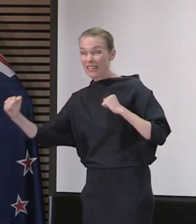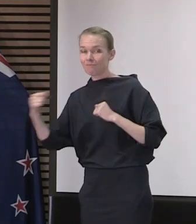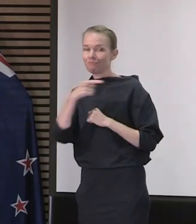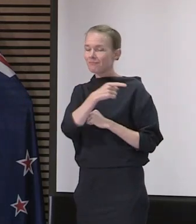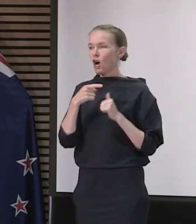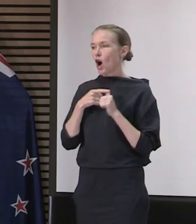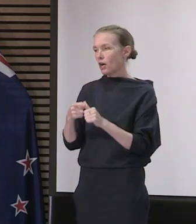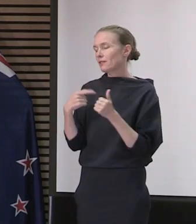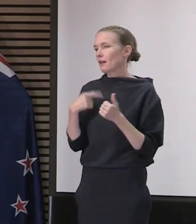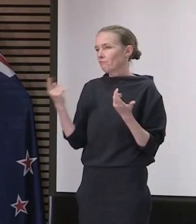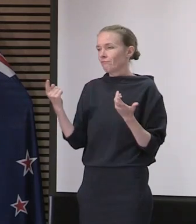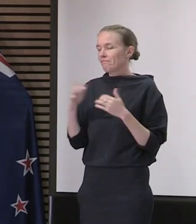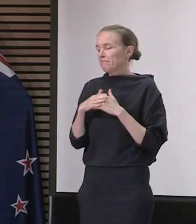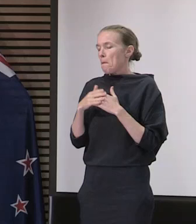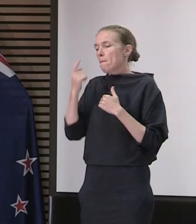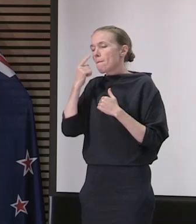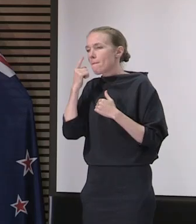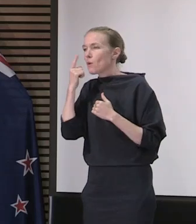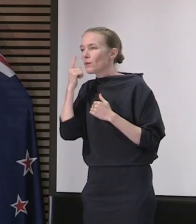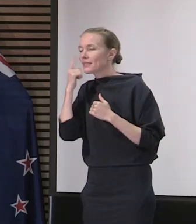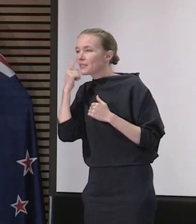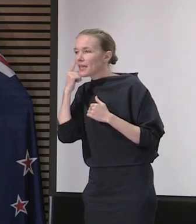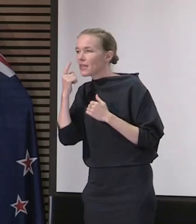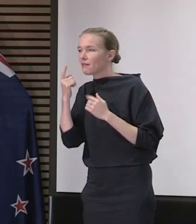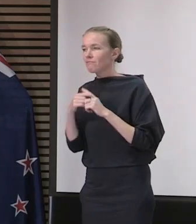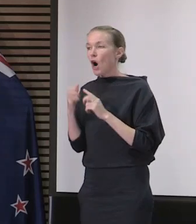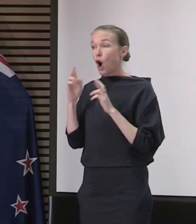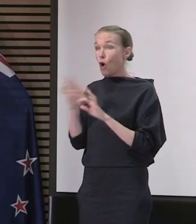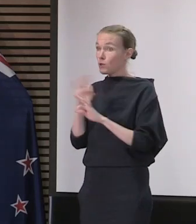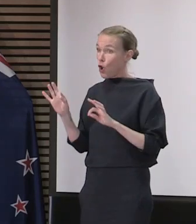not. ! If we were to open up